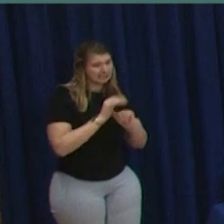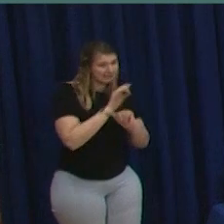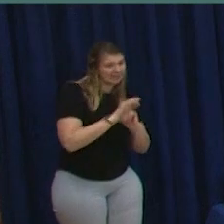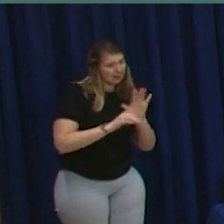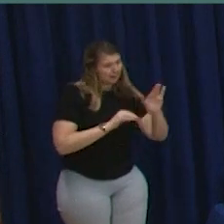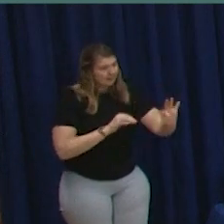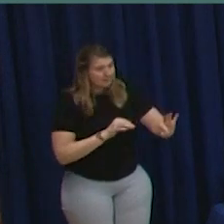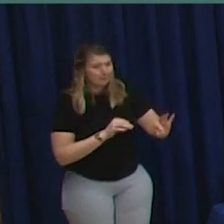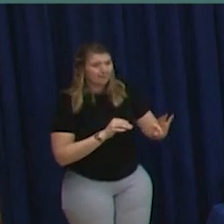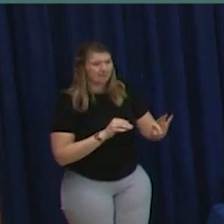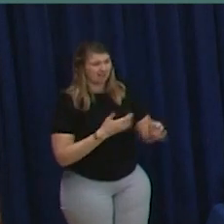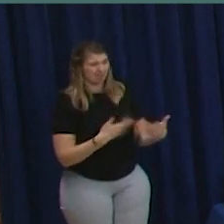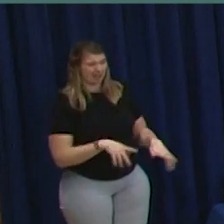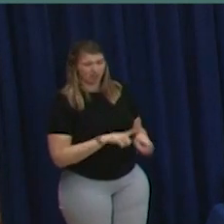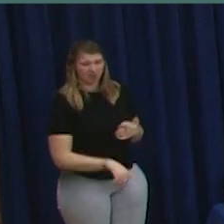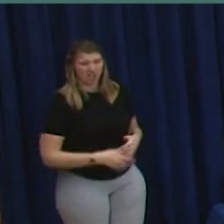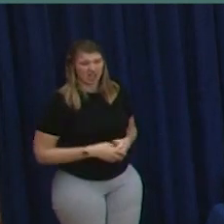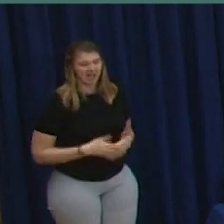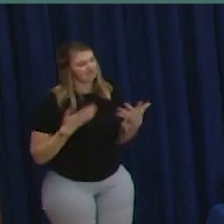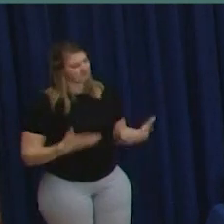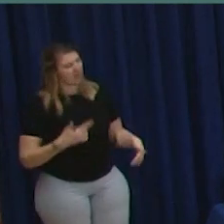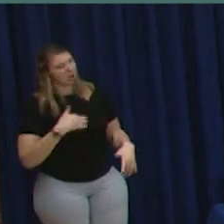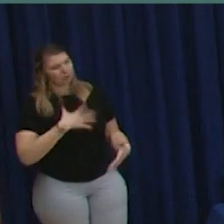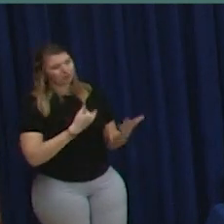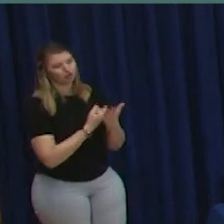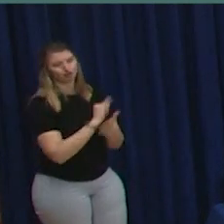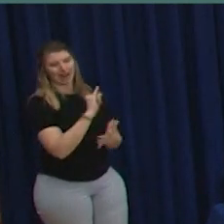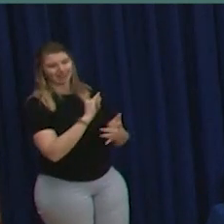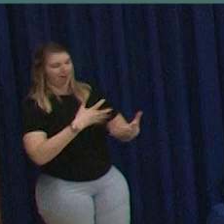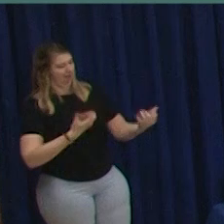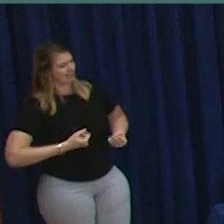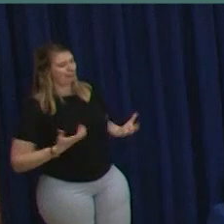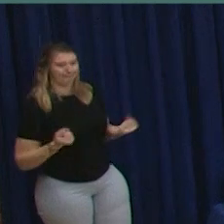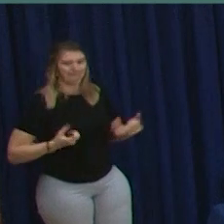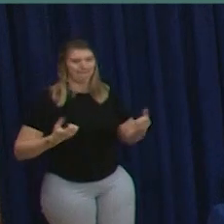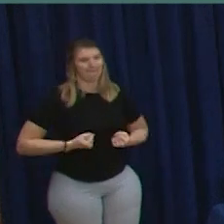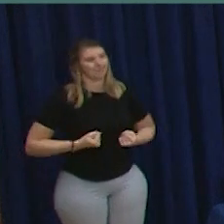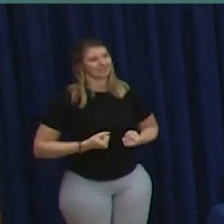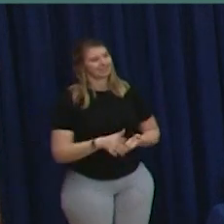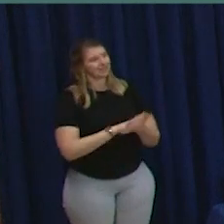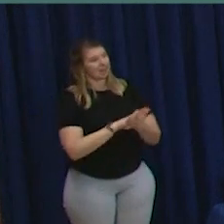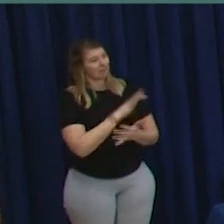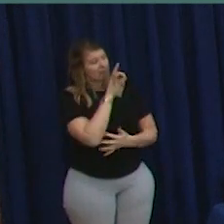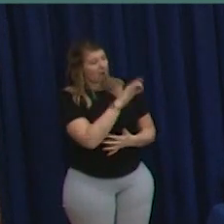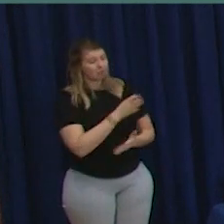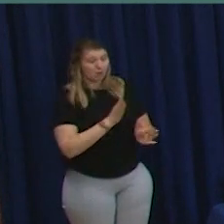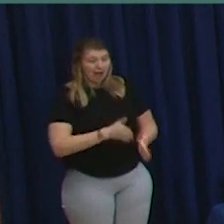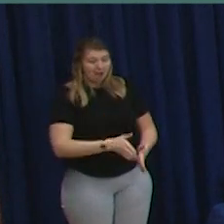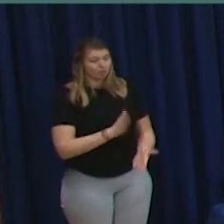I think it's now time for radical acceptance which asks for us to trust in our innate goodness,